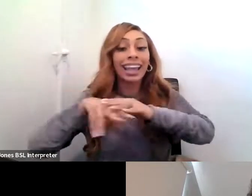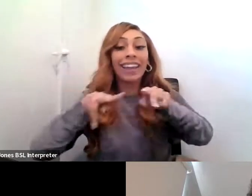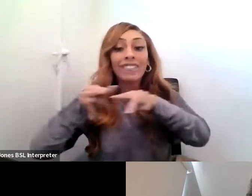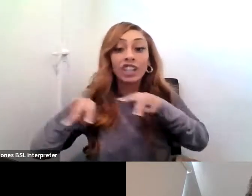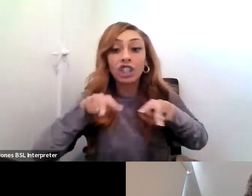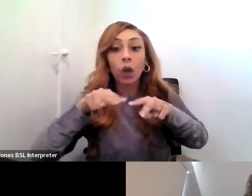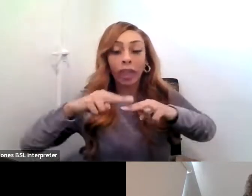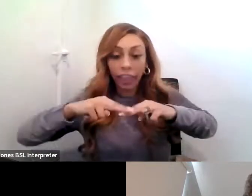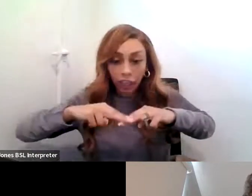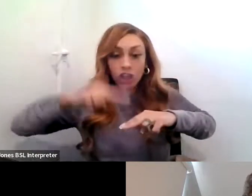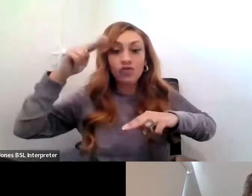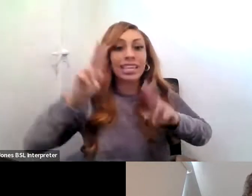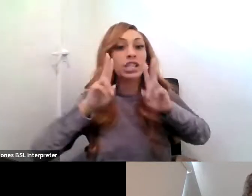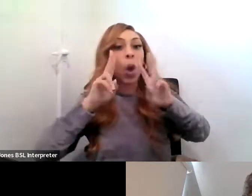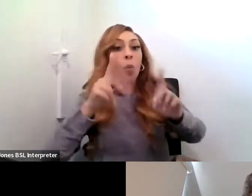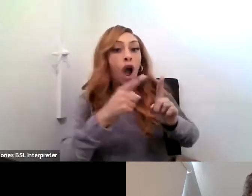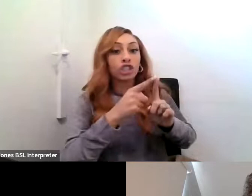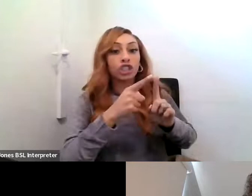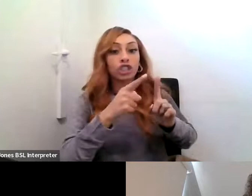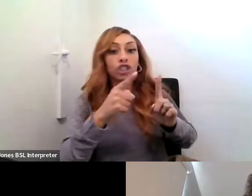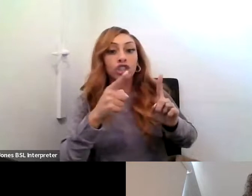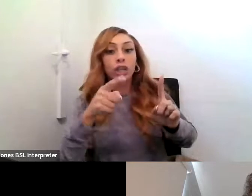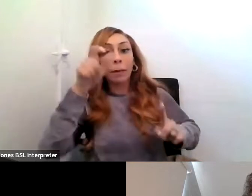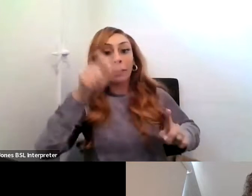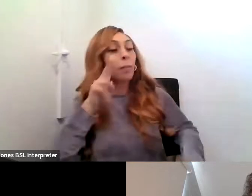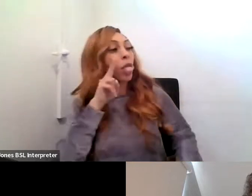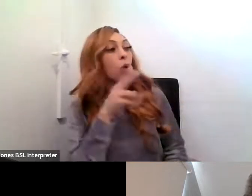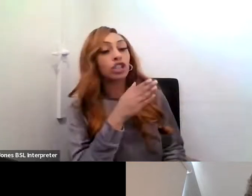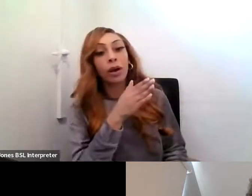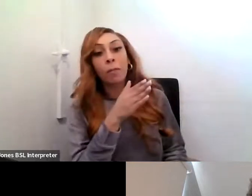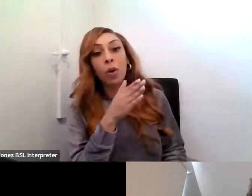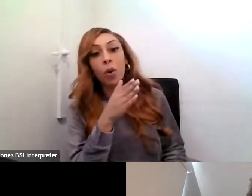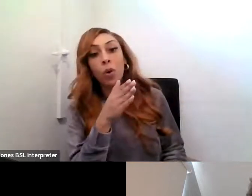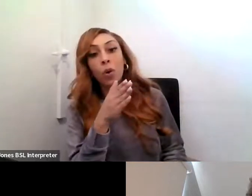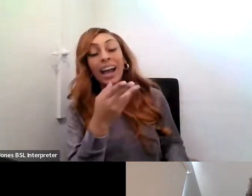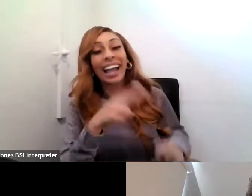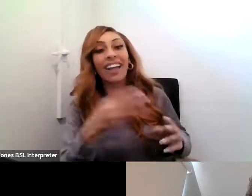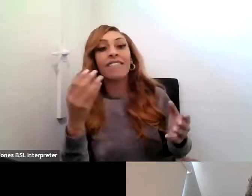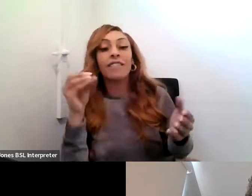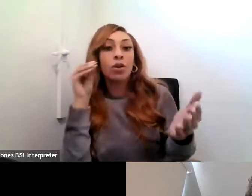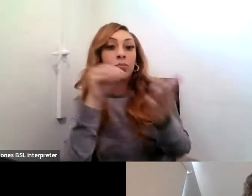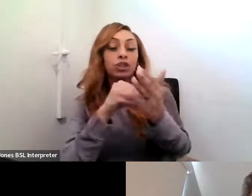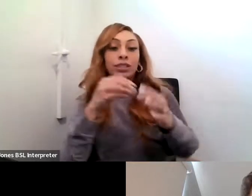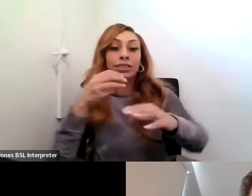increases the watch time of that content, so people are going to watch more of your content if you're making it accessible.